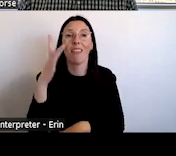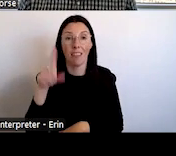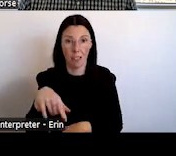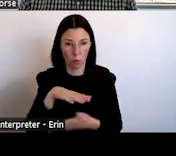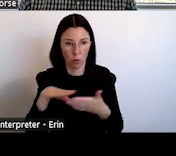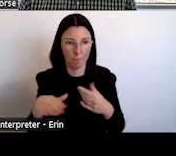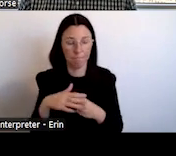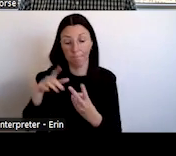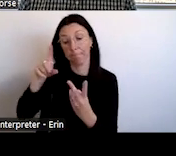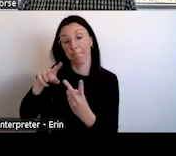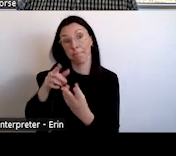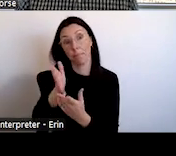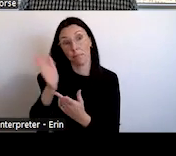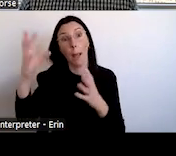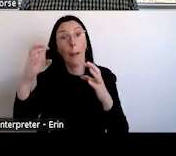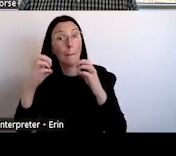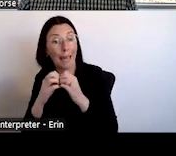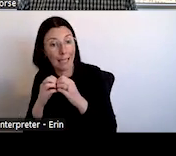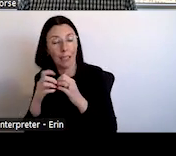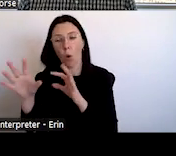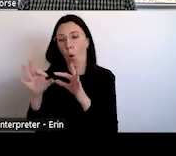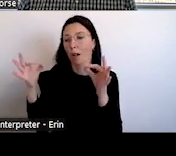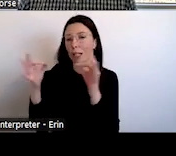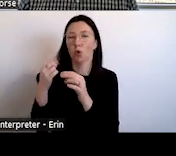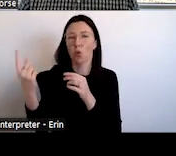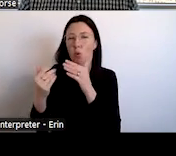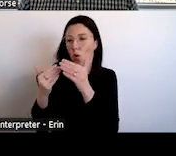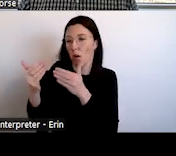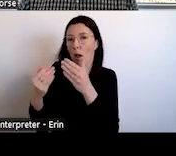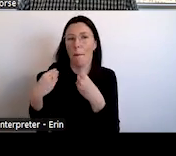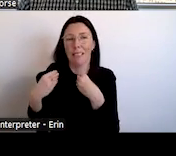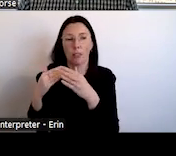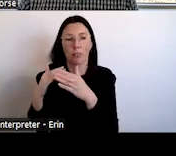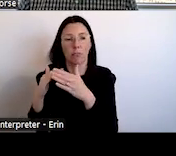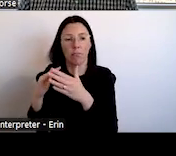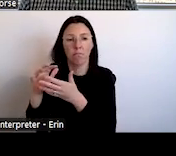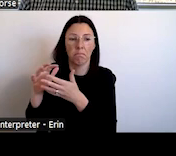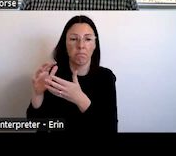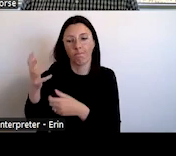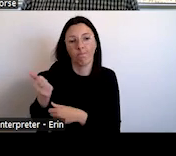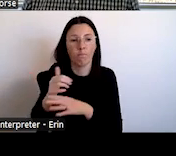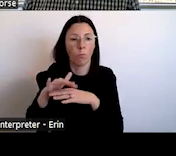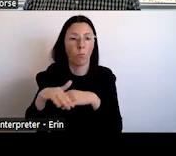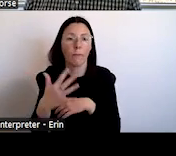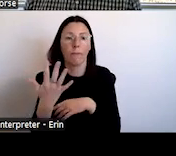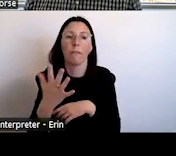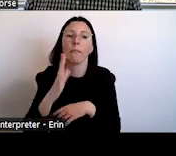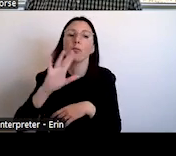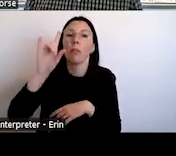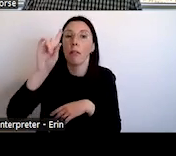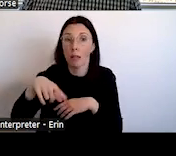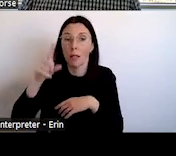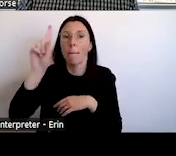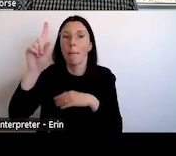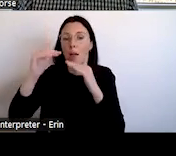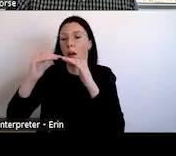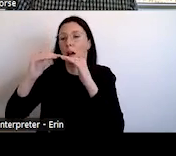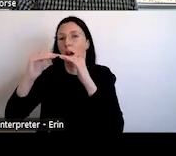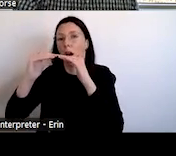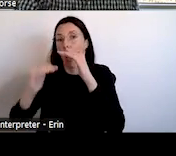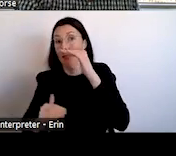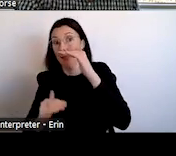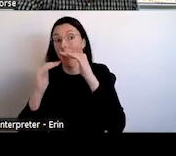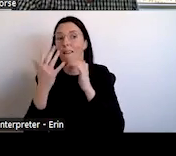have an operating budget greater than $500,000, but also under $5 million.